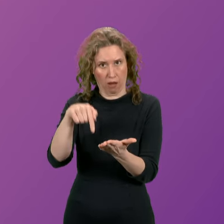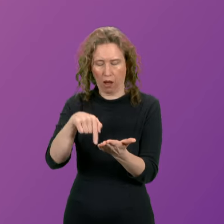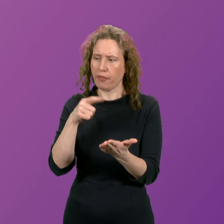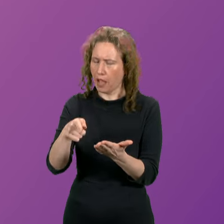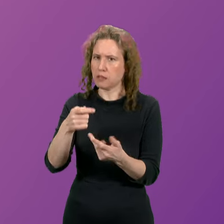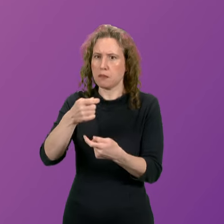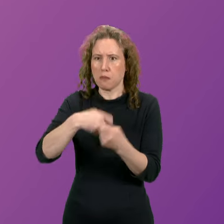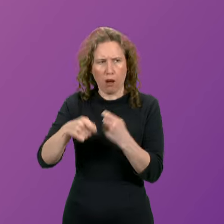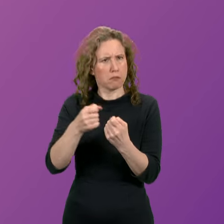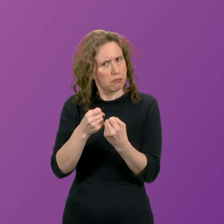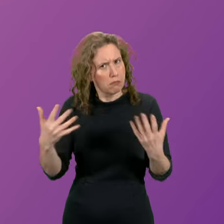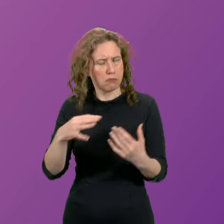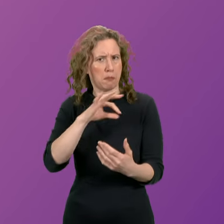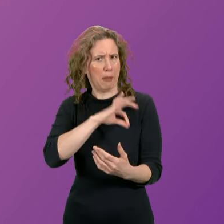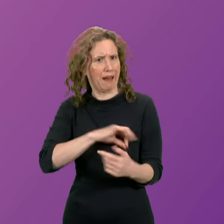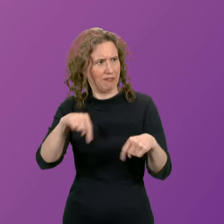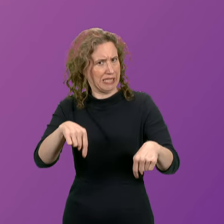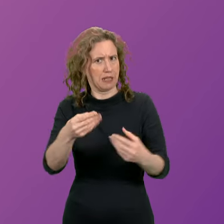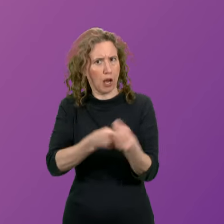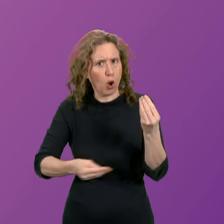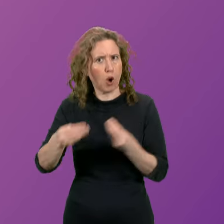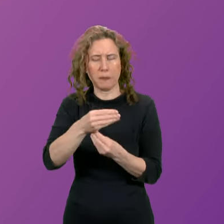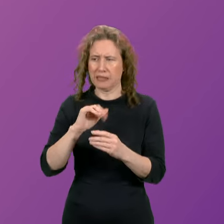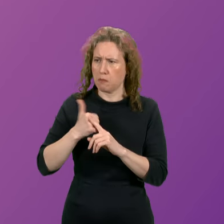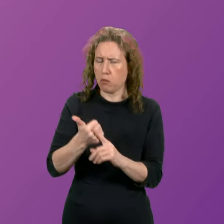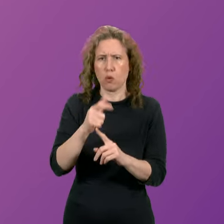significant economic benefit to our communities, because it has, in essence,